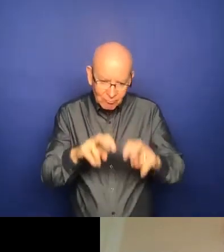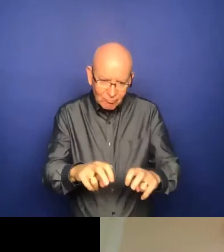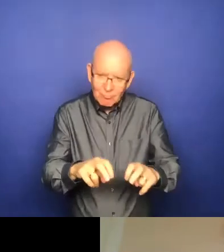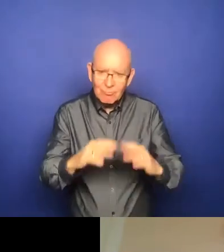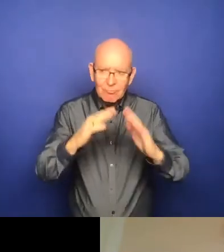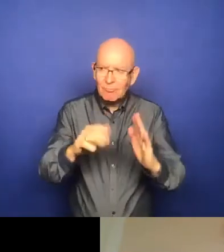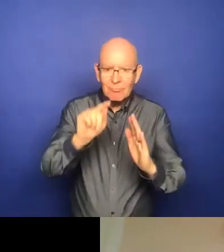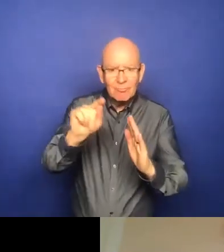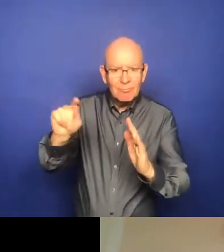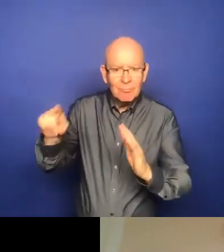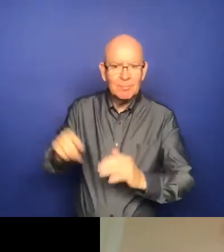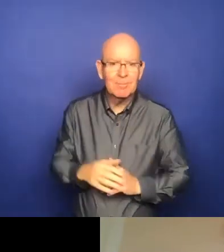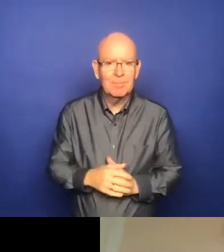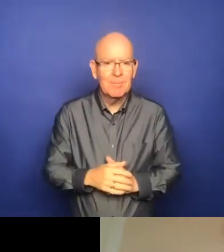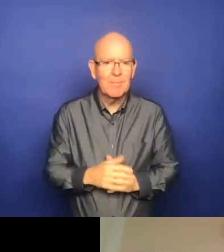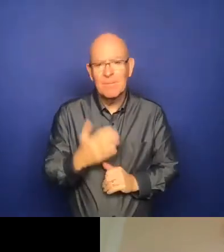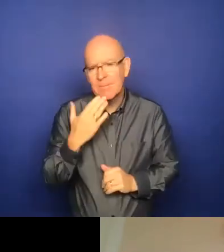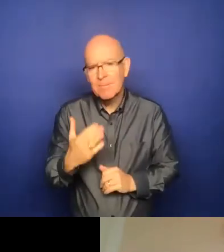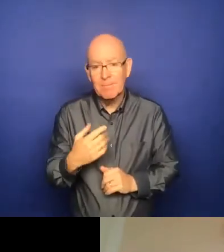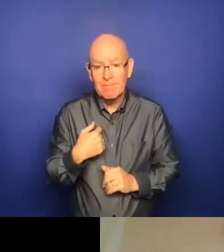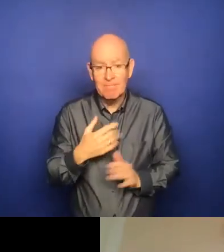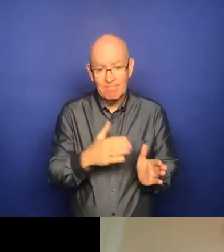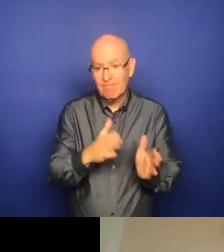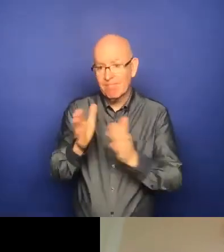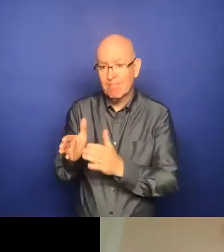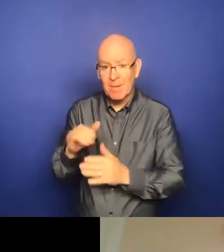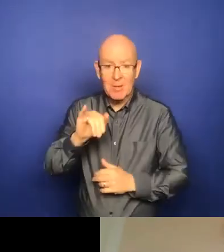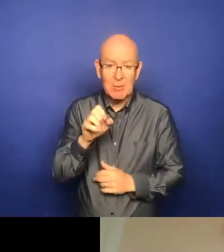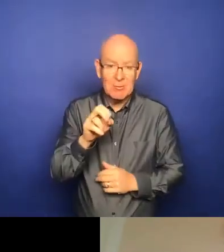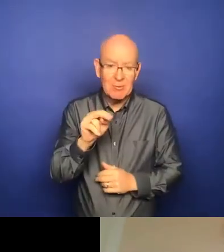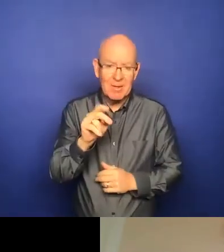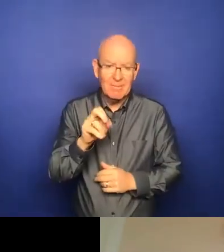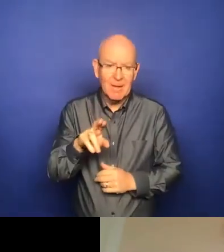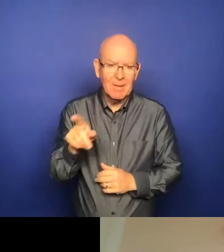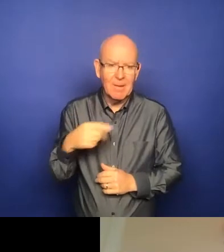the Washington group short set of questions